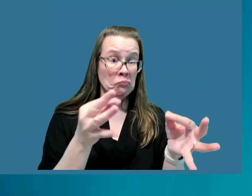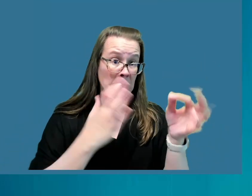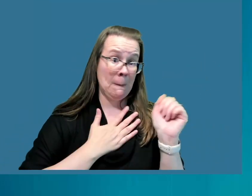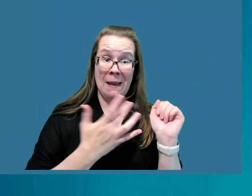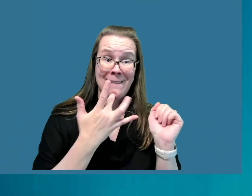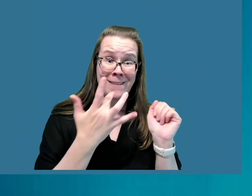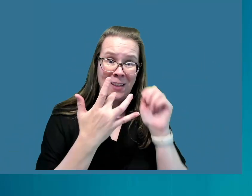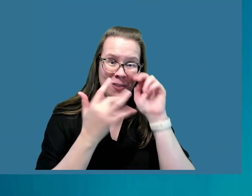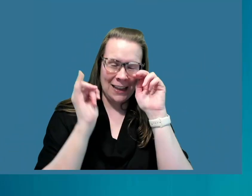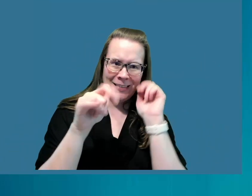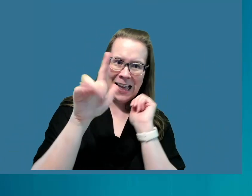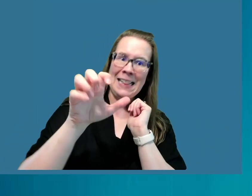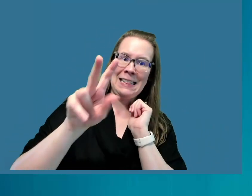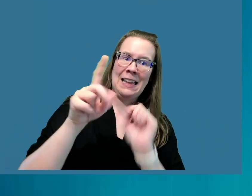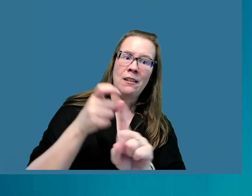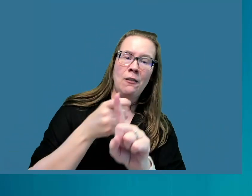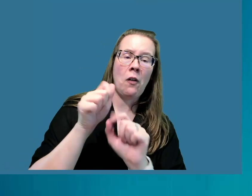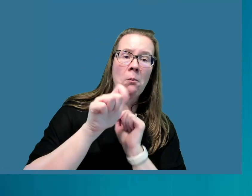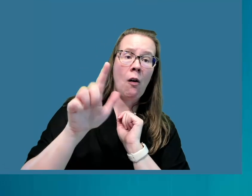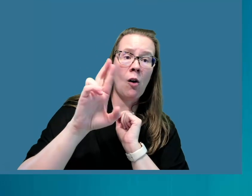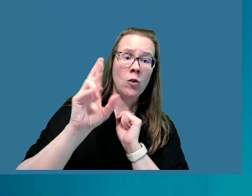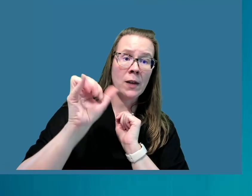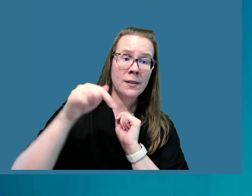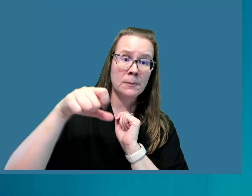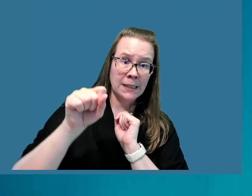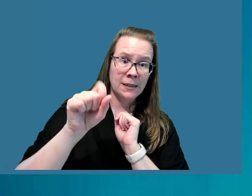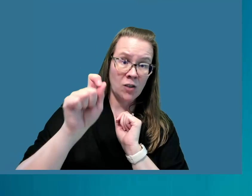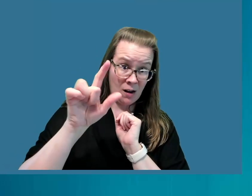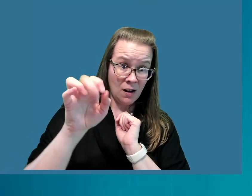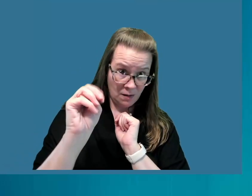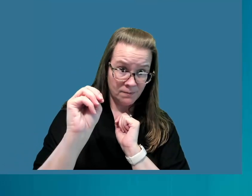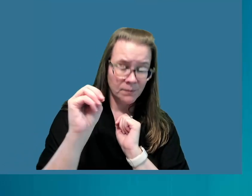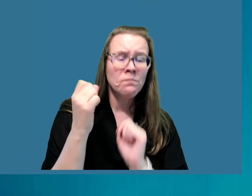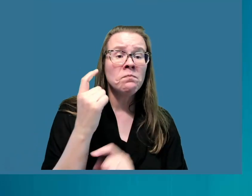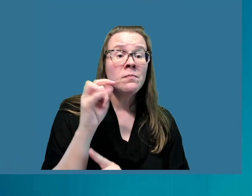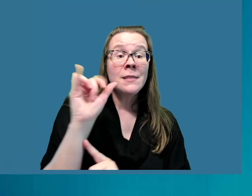So I tested all the different recipes, and I decided that, for me, I preferred this